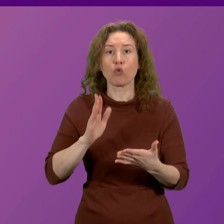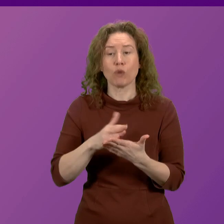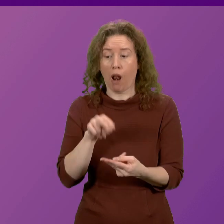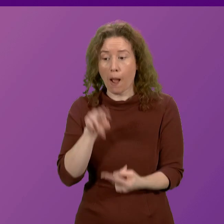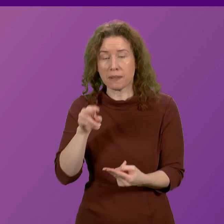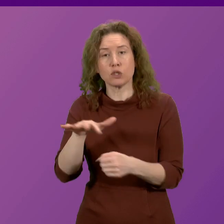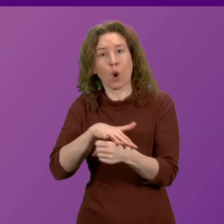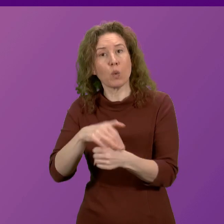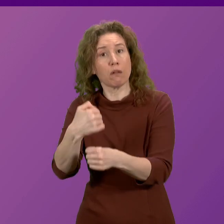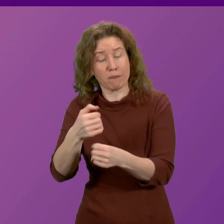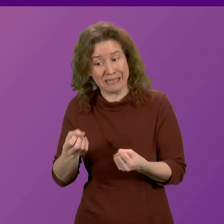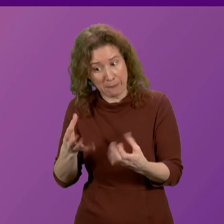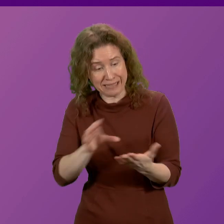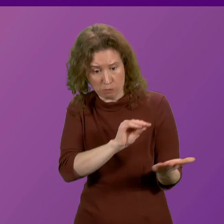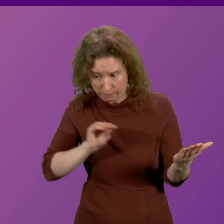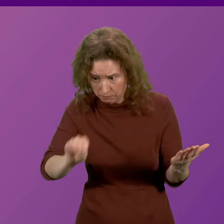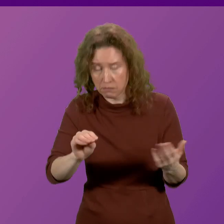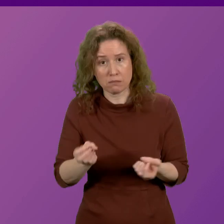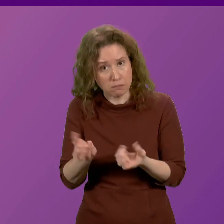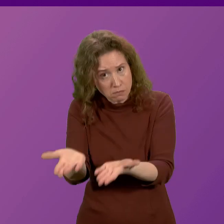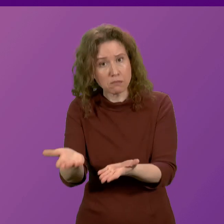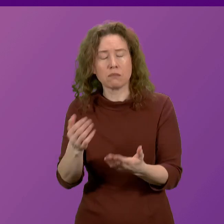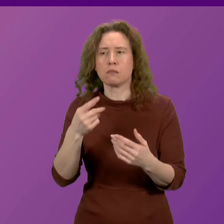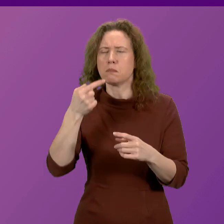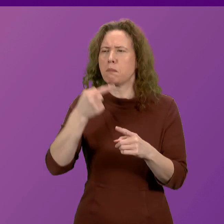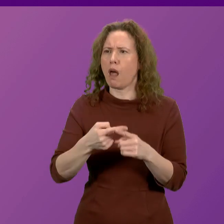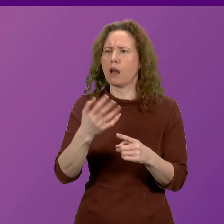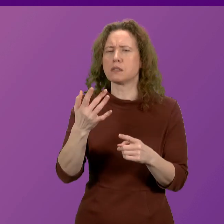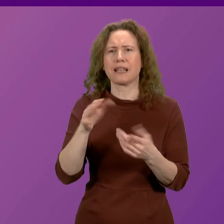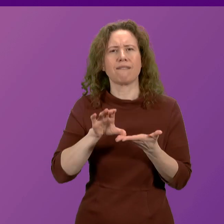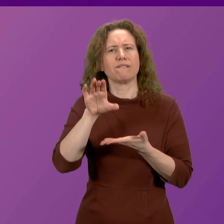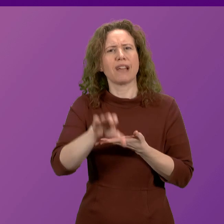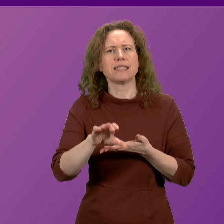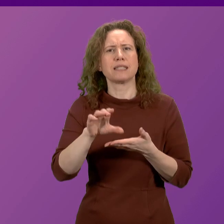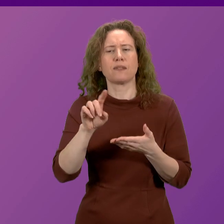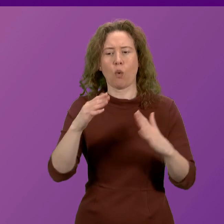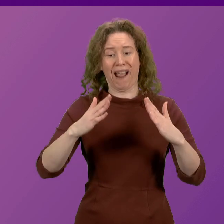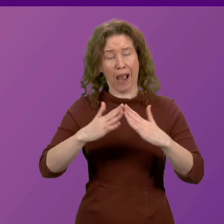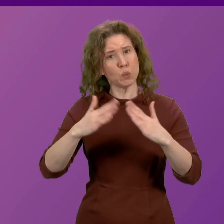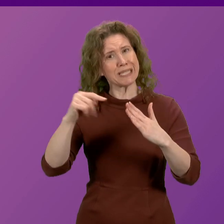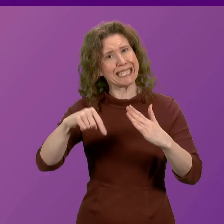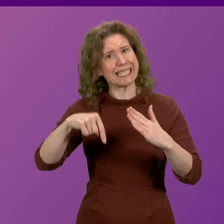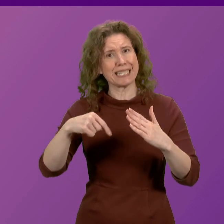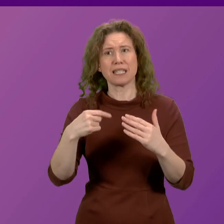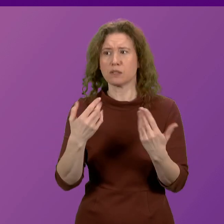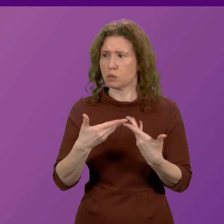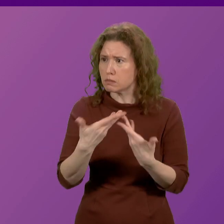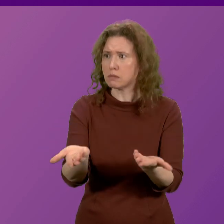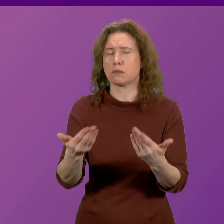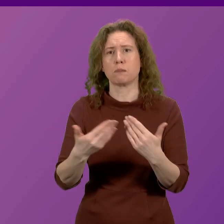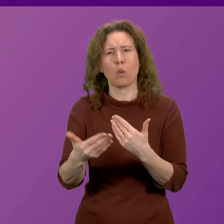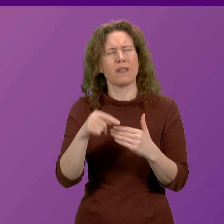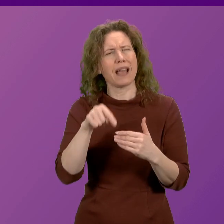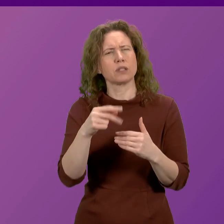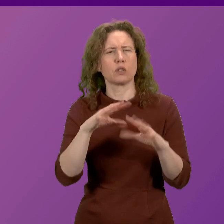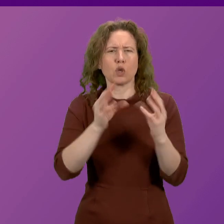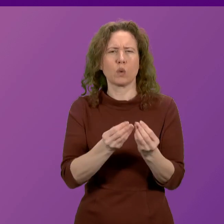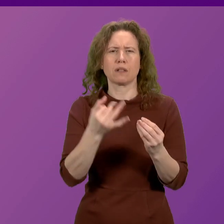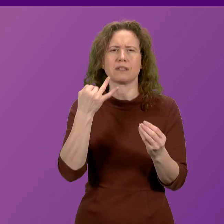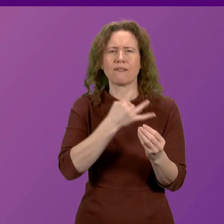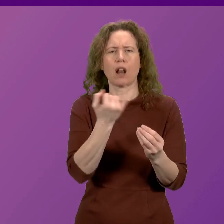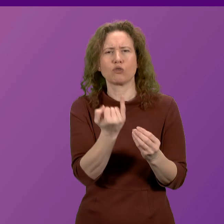spending, and the investment in housing programmes, at a total of £768 million.